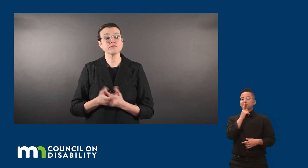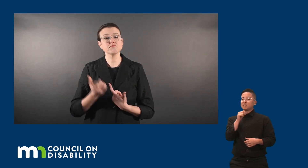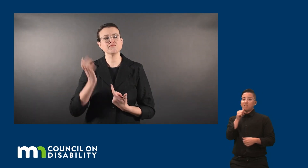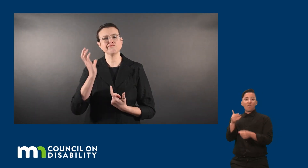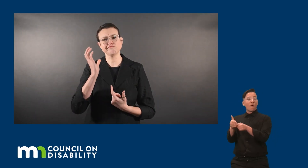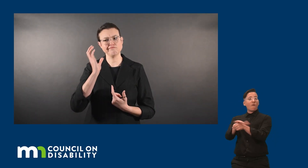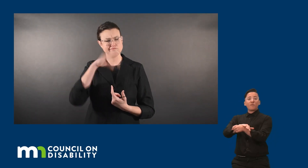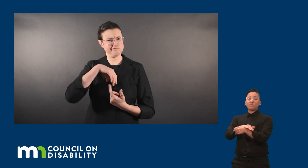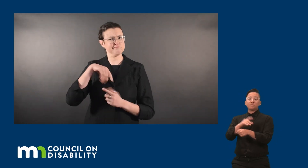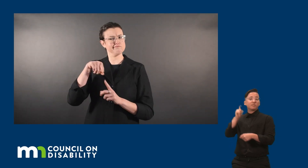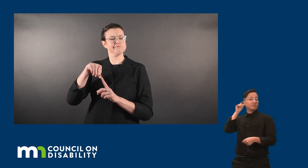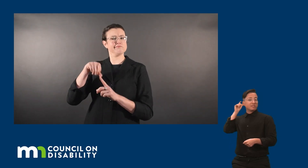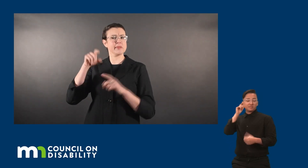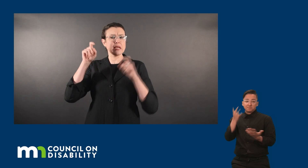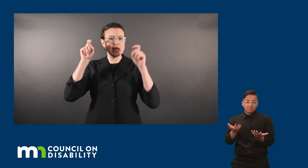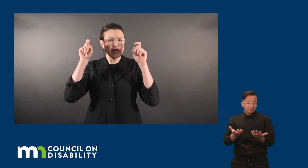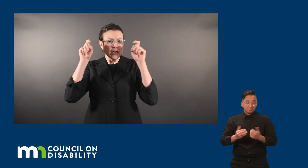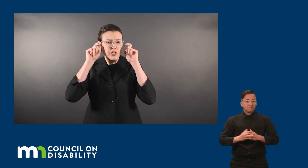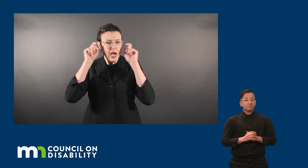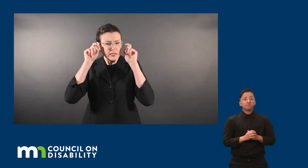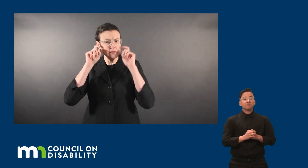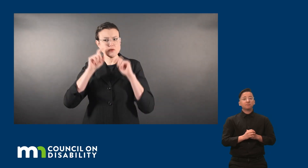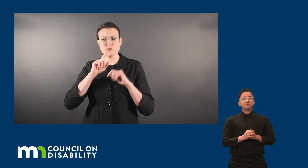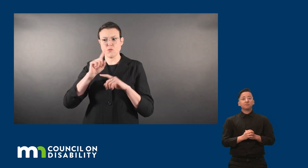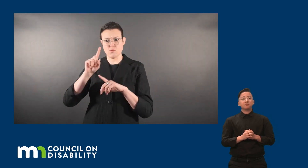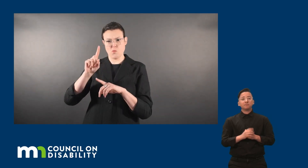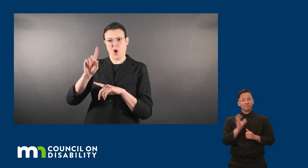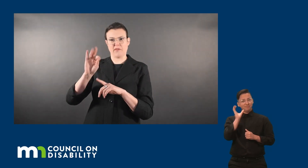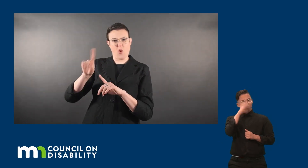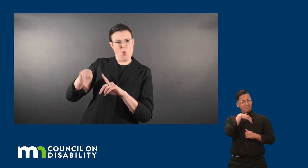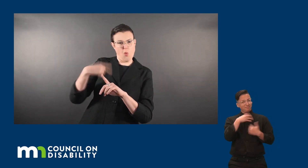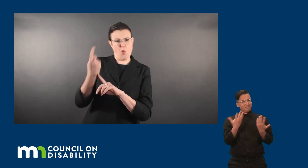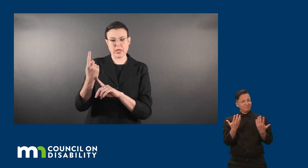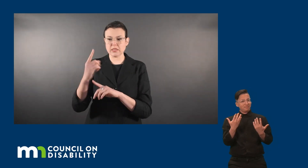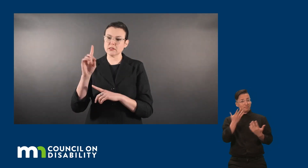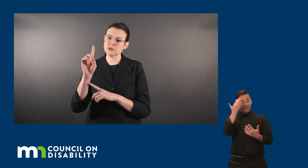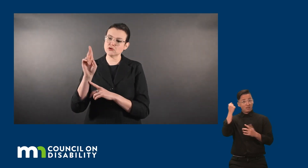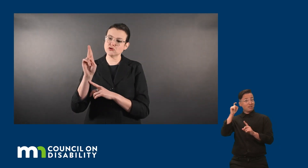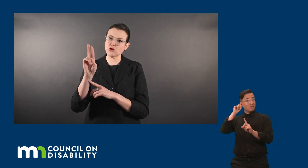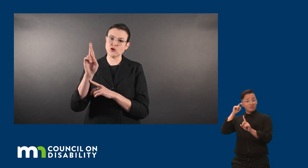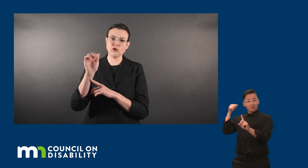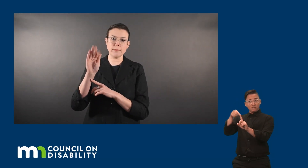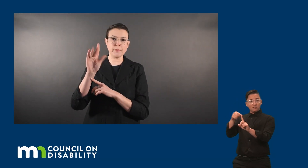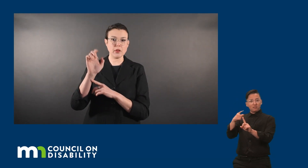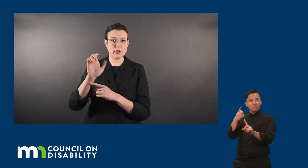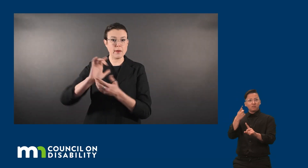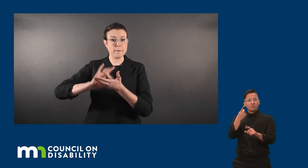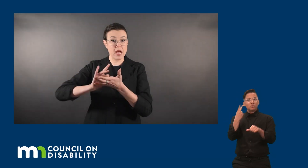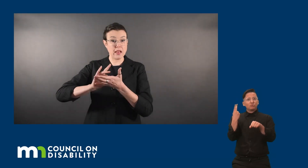Oddly enough, hearing aids are one of the only durable medical equipment--